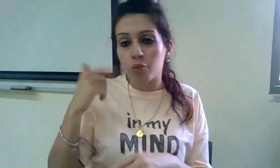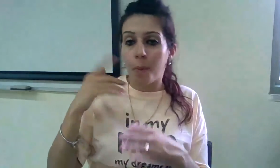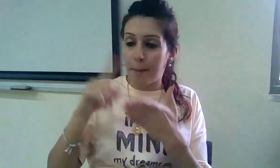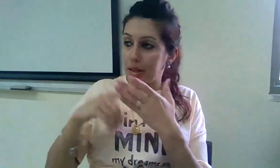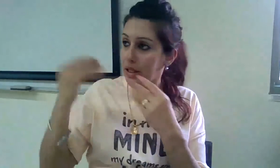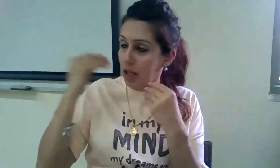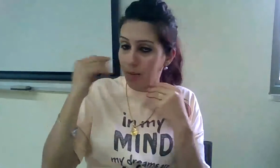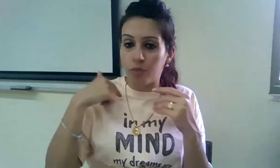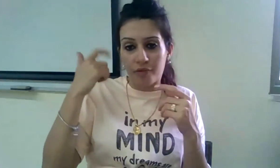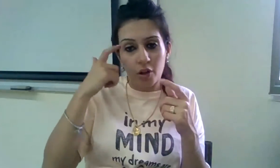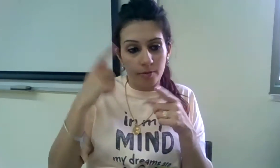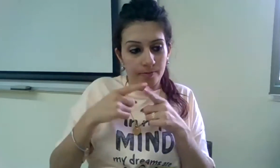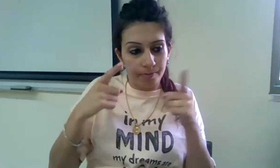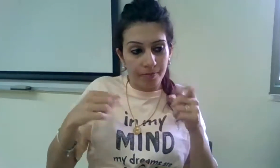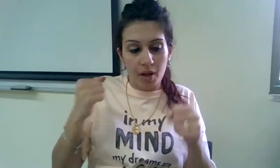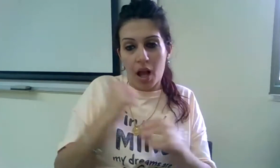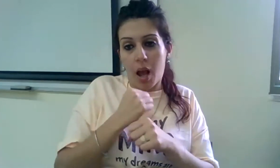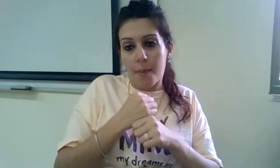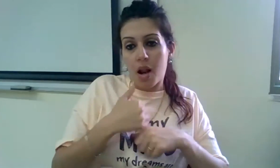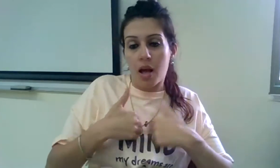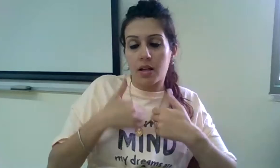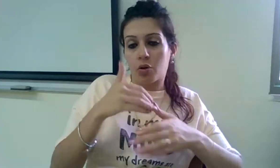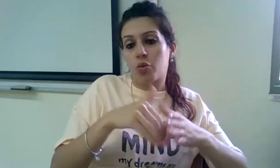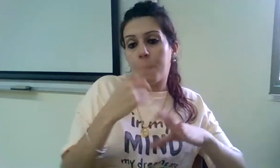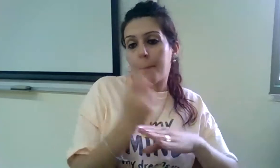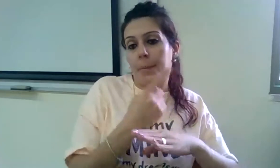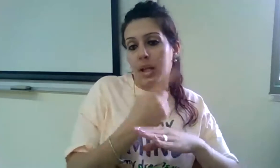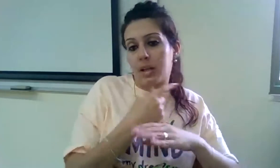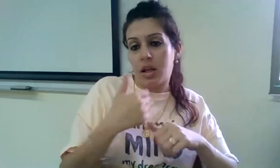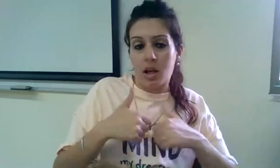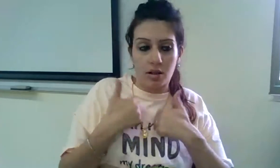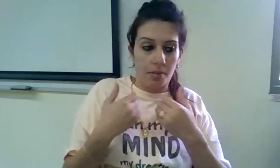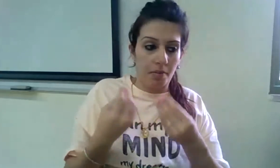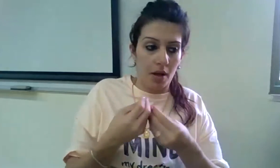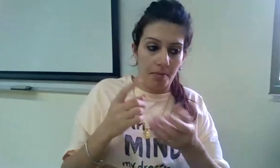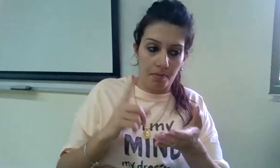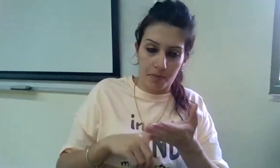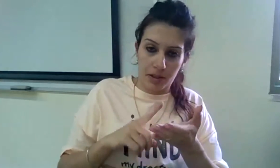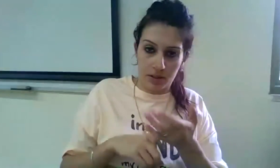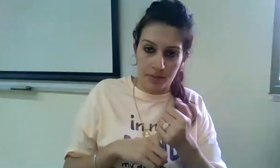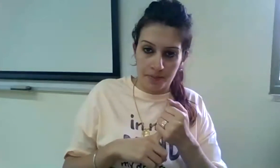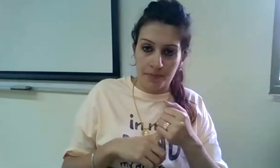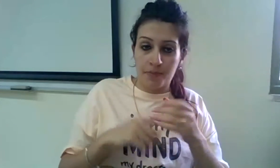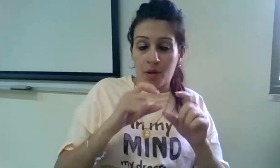But first of all, if you educate children in the same environment,